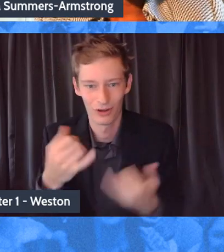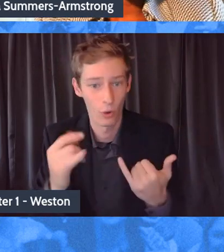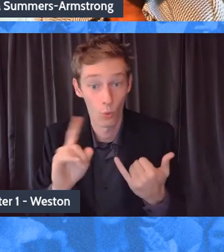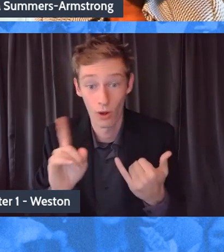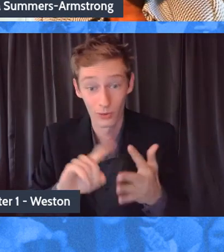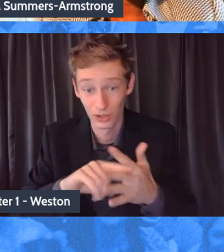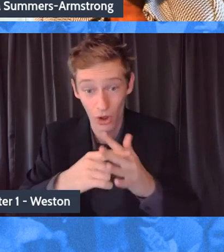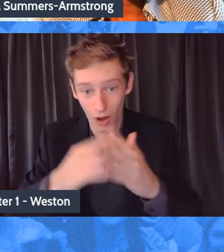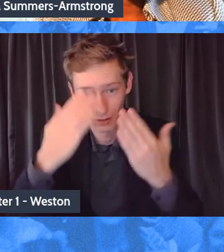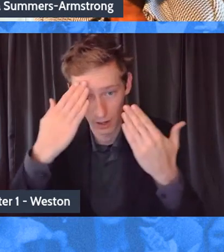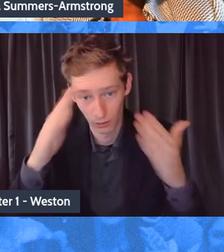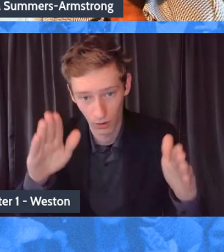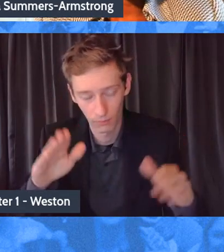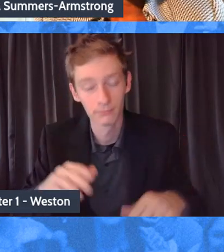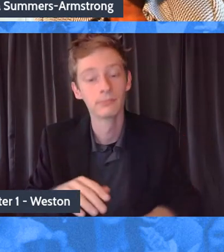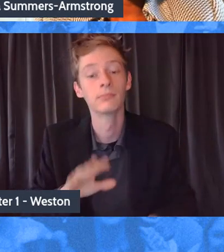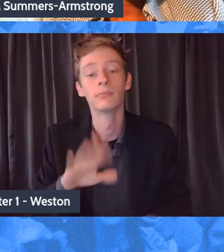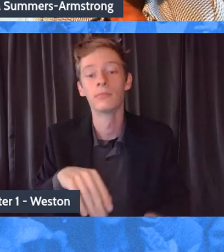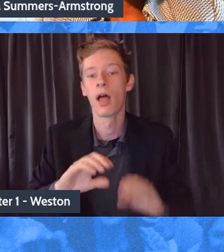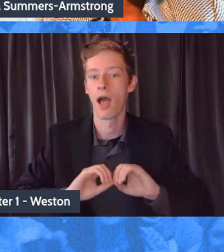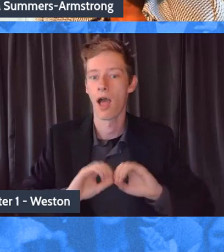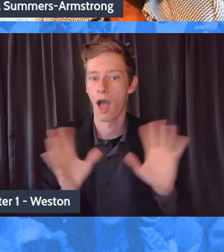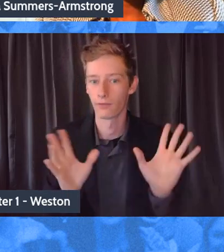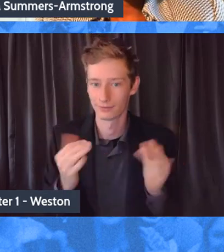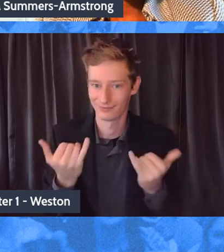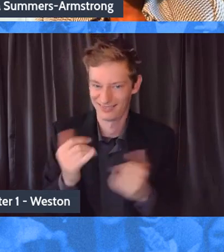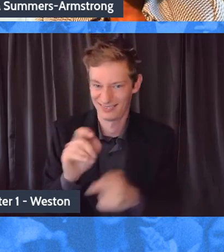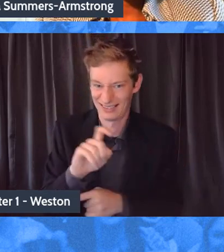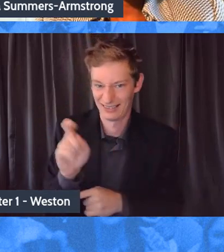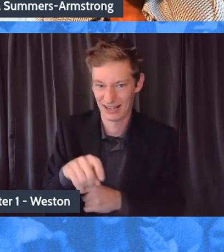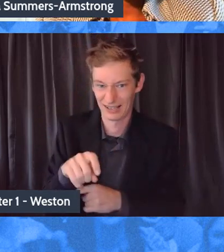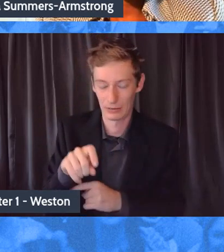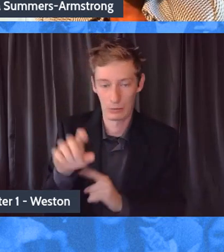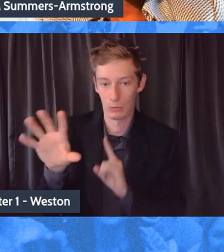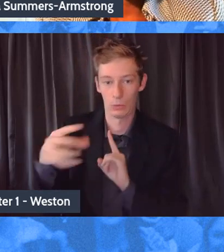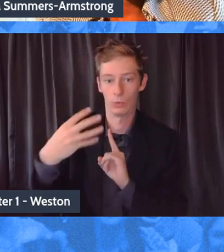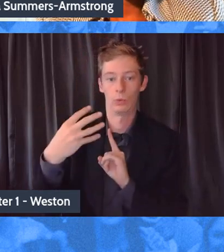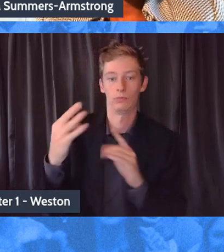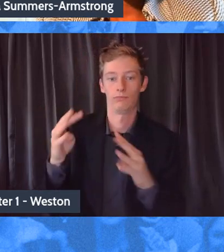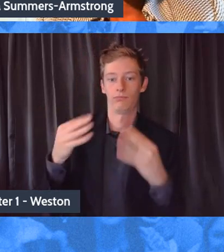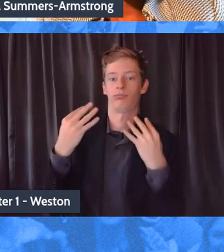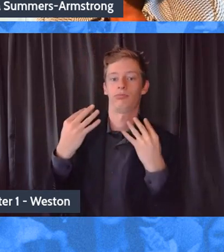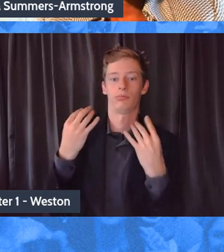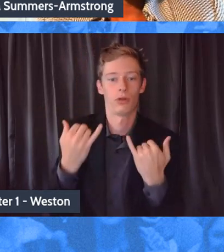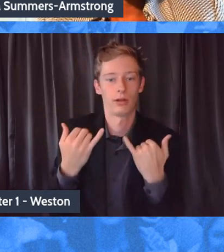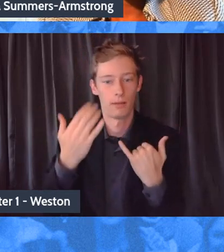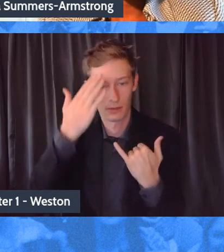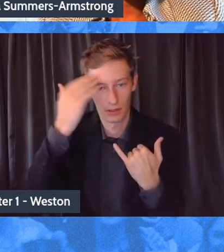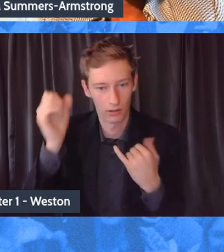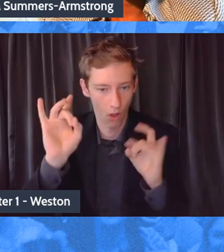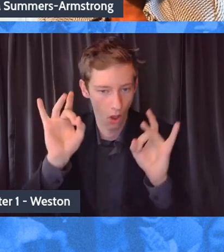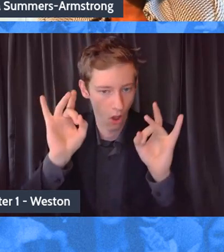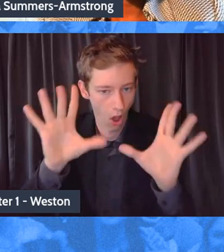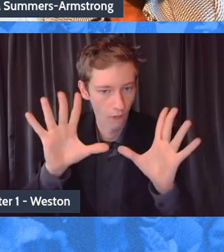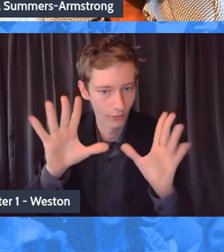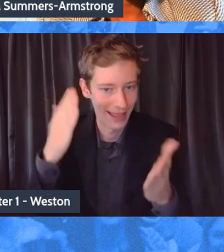but obviously Texas is gonna spotlight nationally because of our awful anti-abortion piece of legislation. And for me,